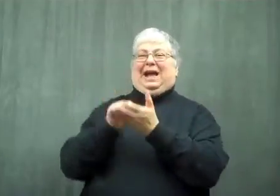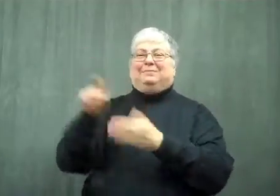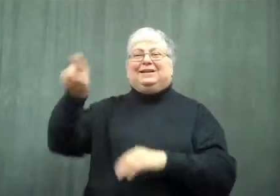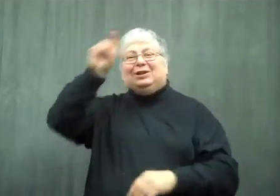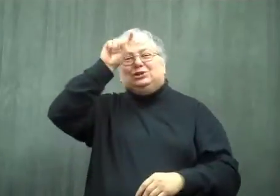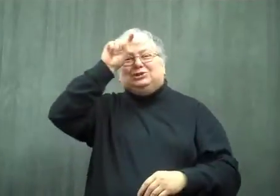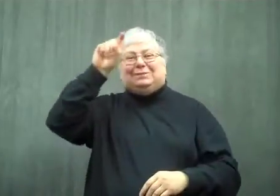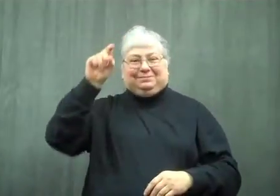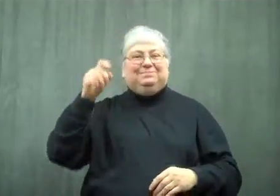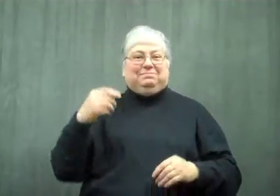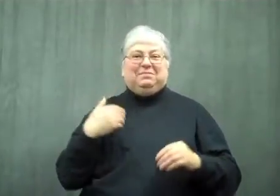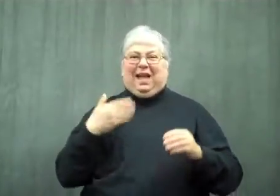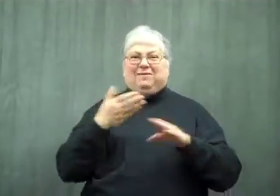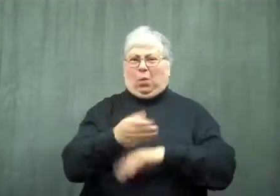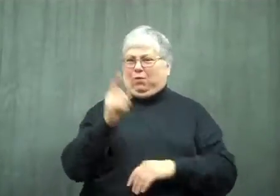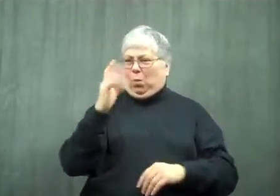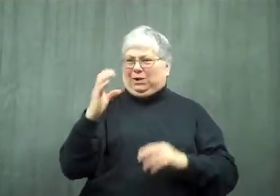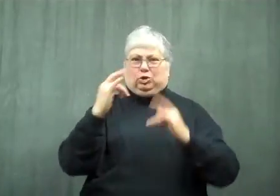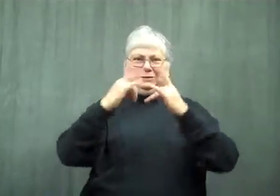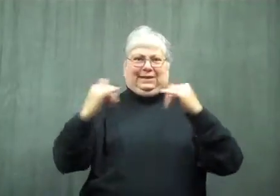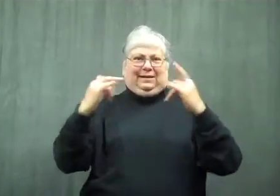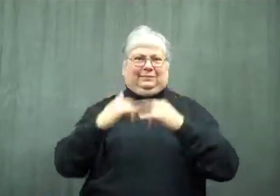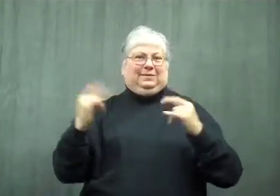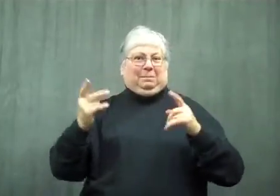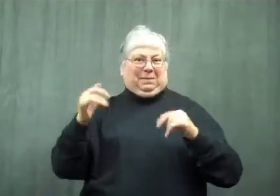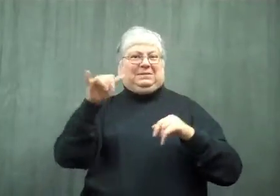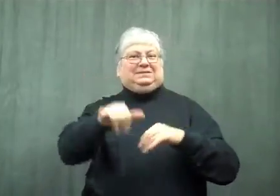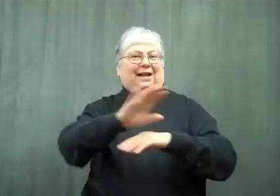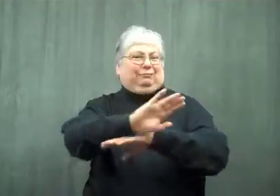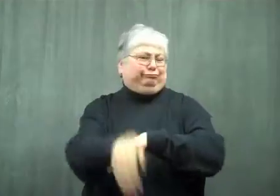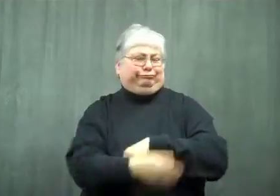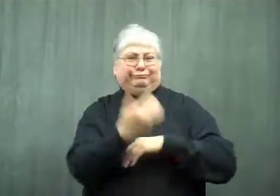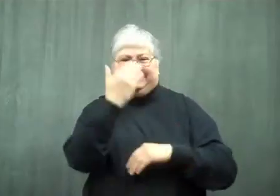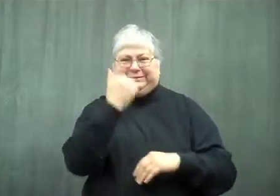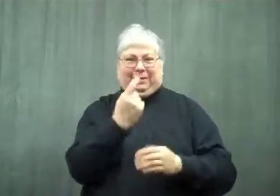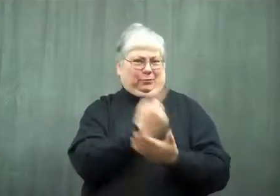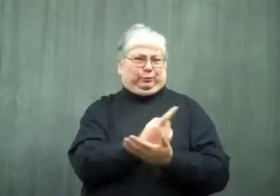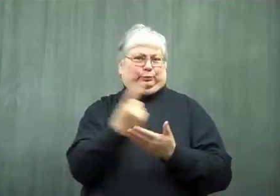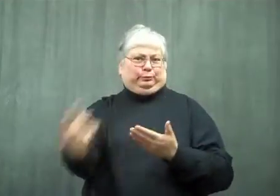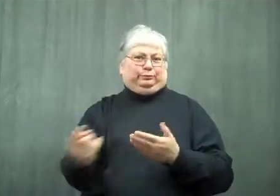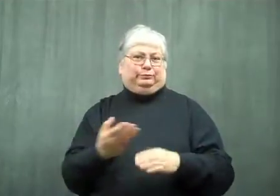In imitation of Egypt, there were over 100 tents that people spent the week in.